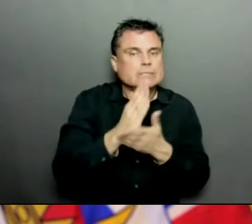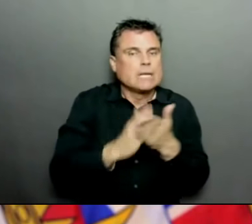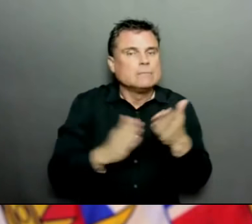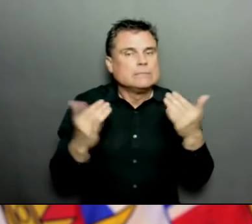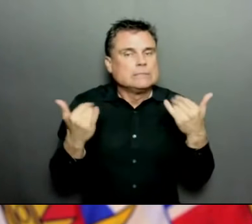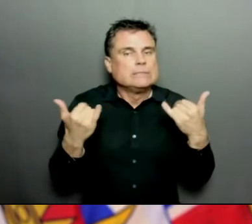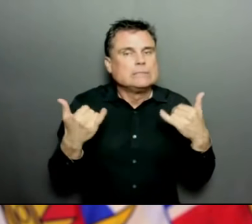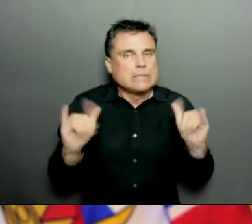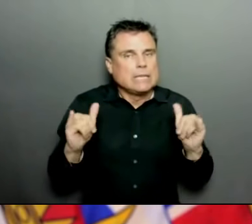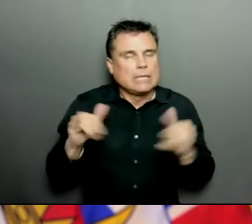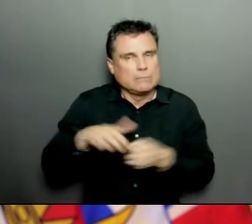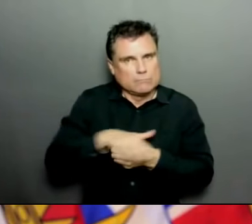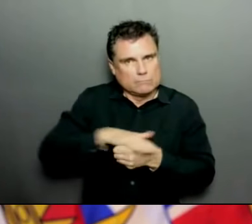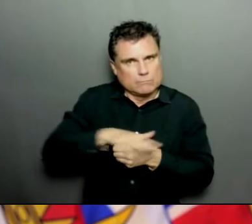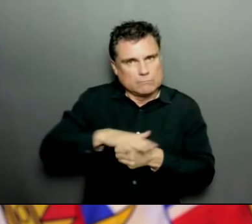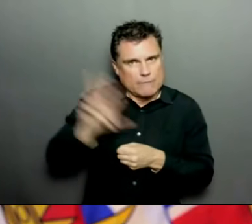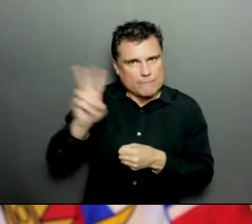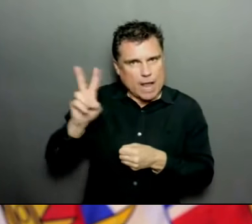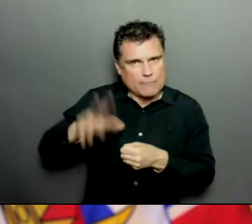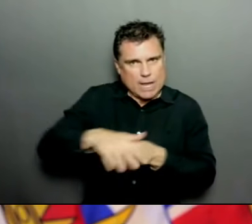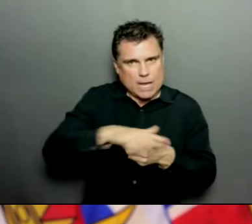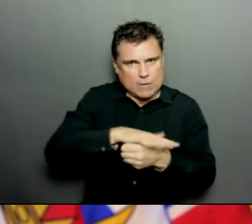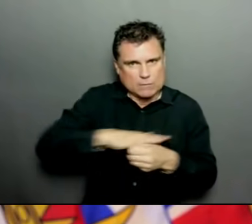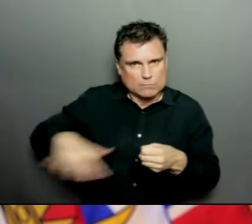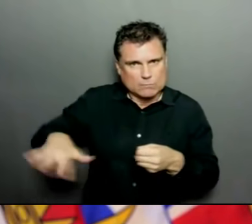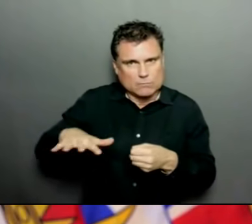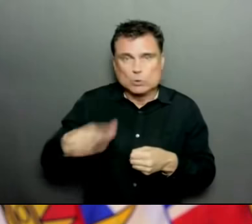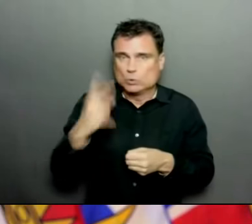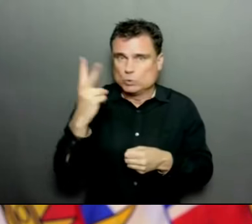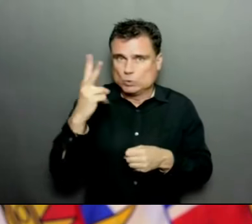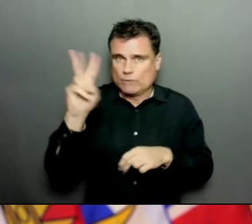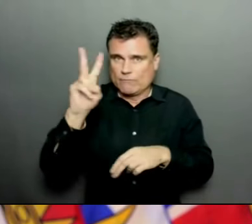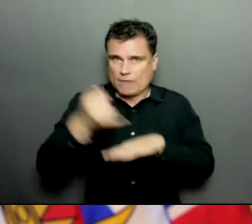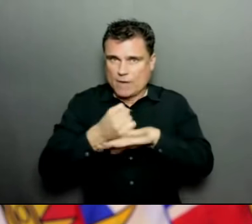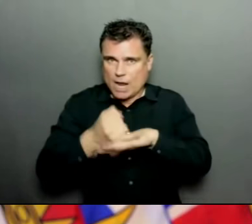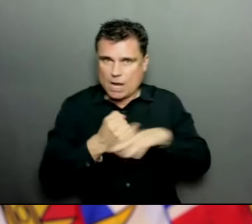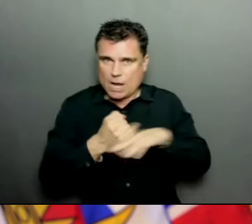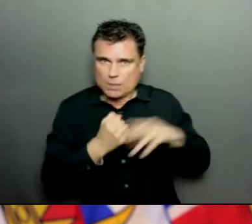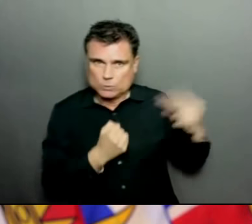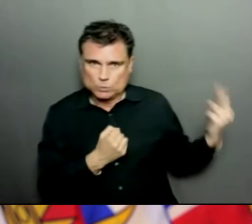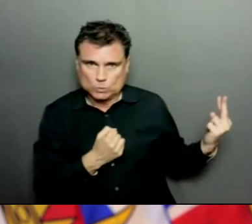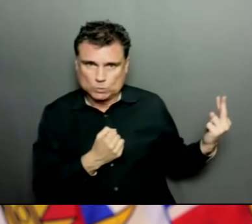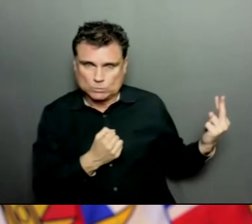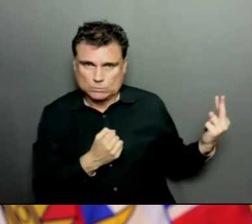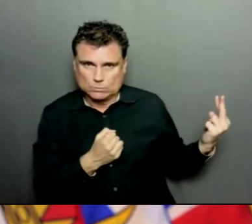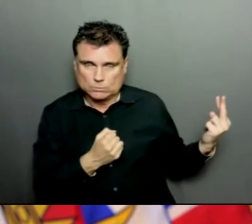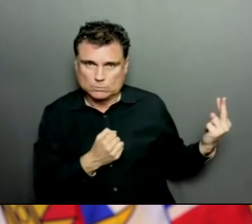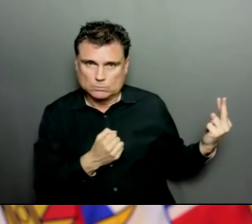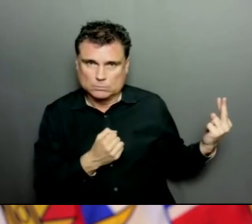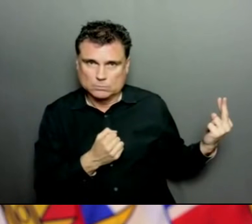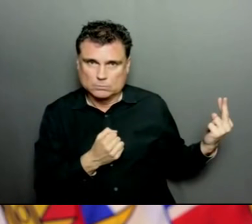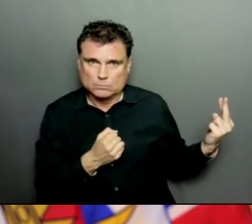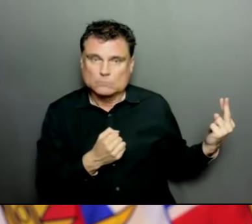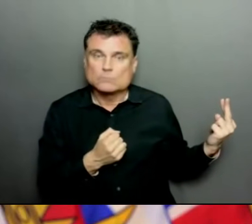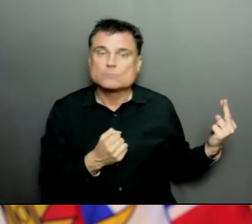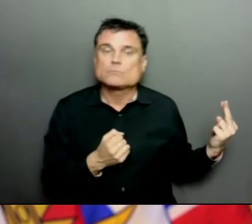interior in the North there is one site, as you say. It is still a fairly limited amount of vaccine. We don't have a lot